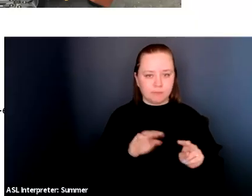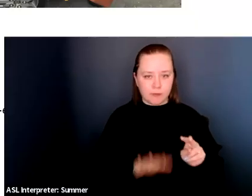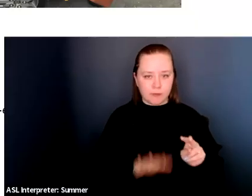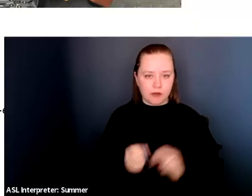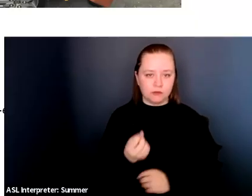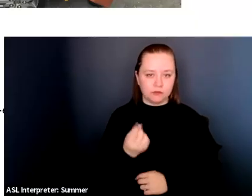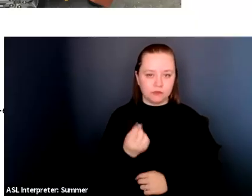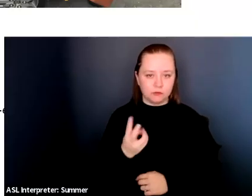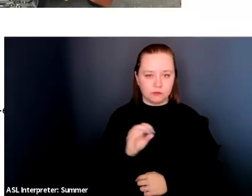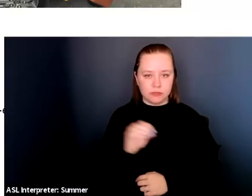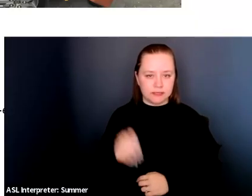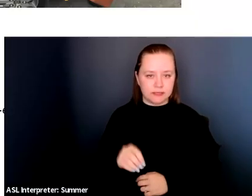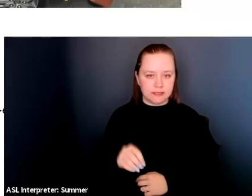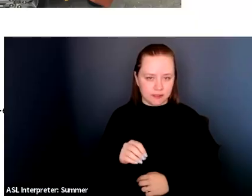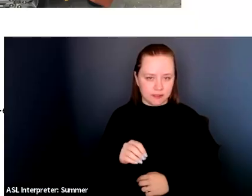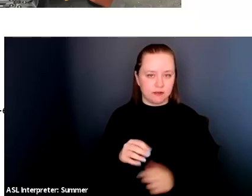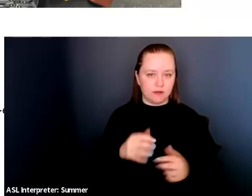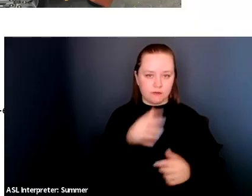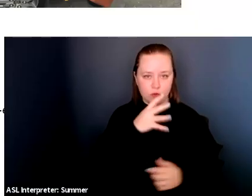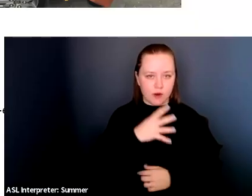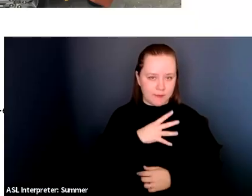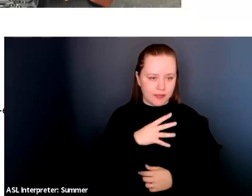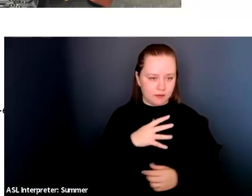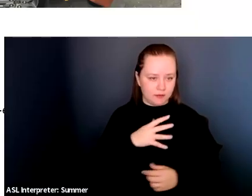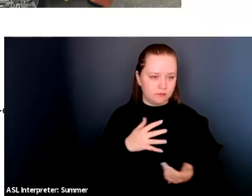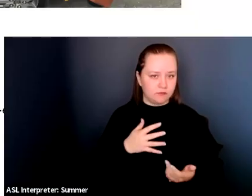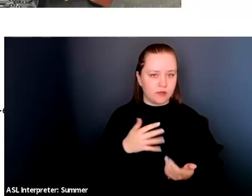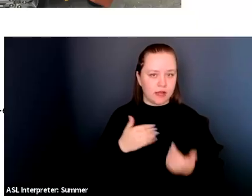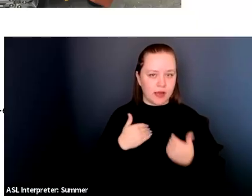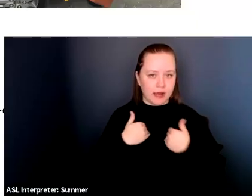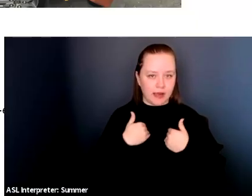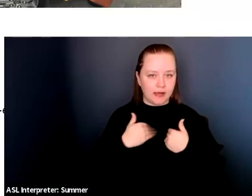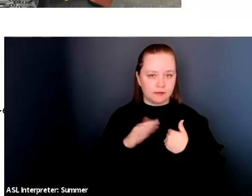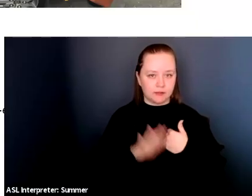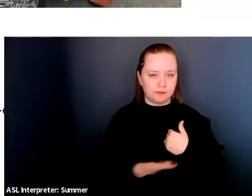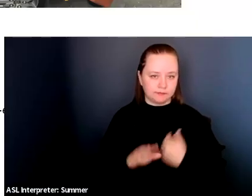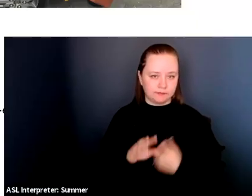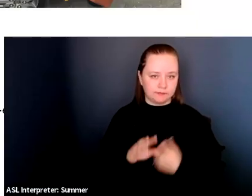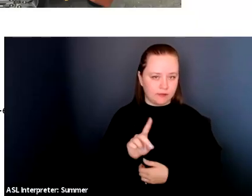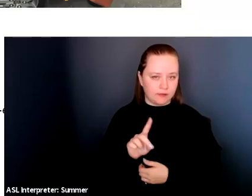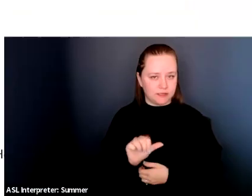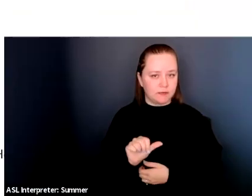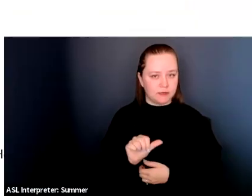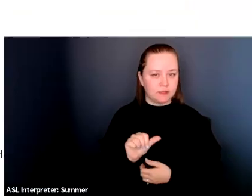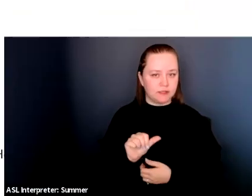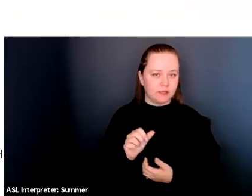sensory disabilities, or a mobility disability requiring significant accommodation equipment.